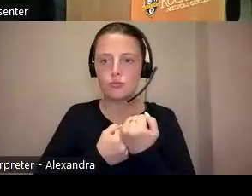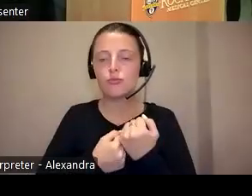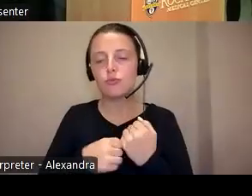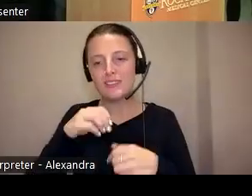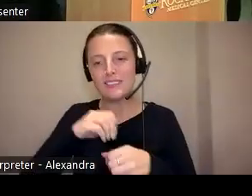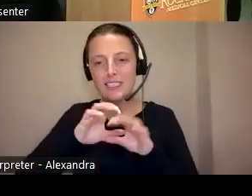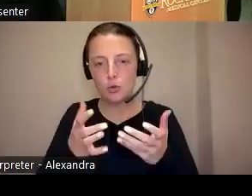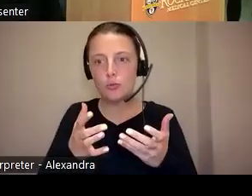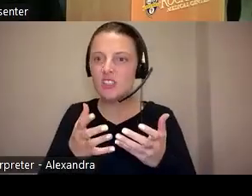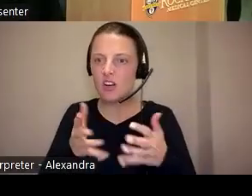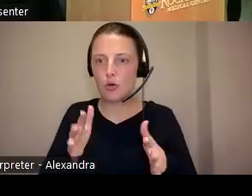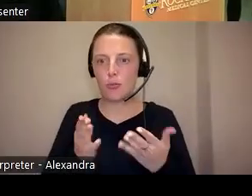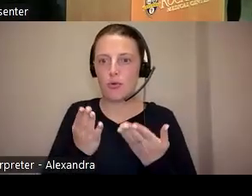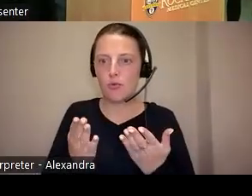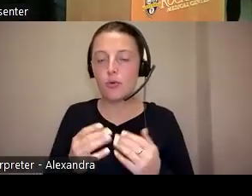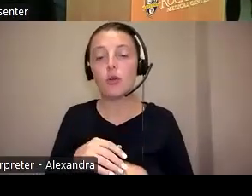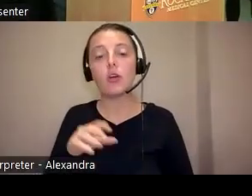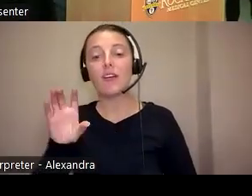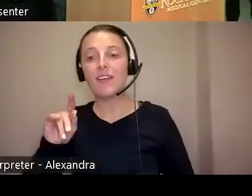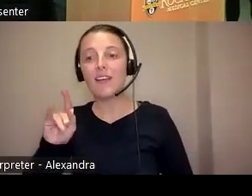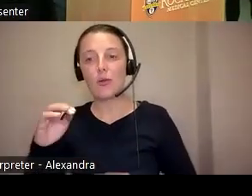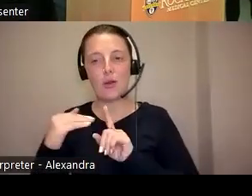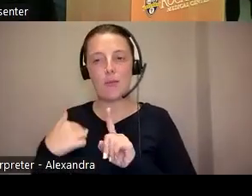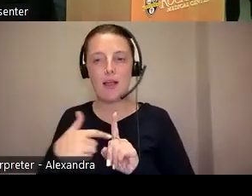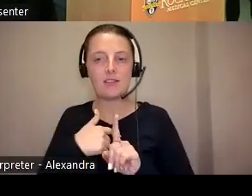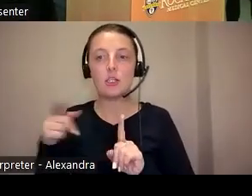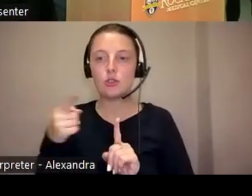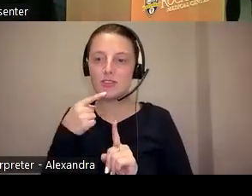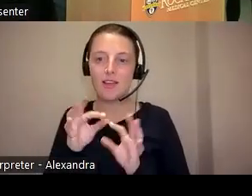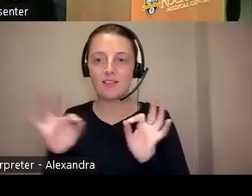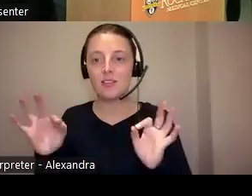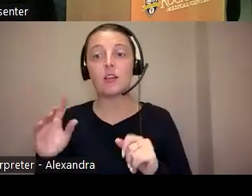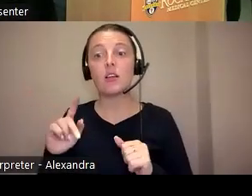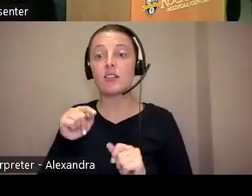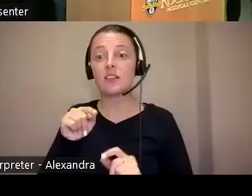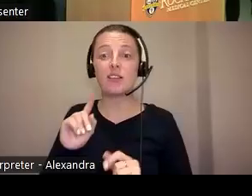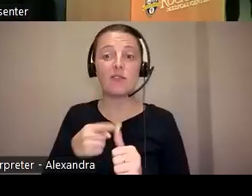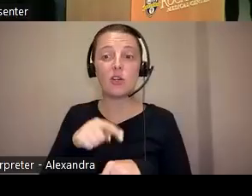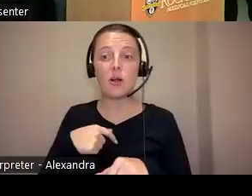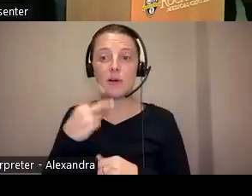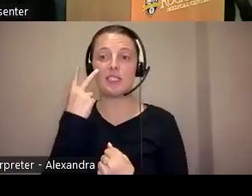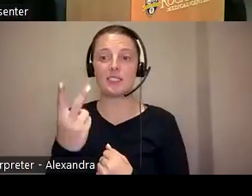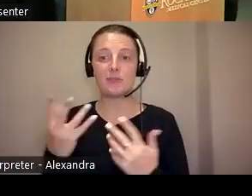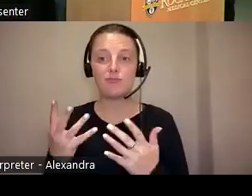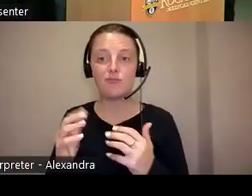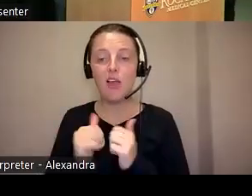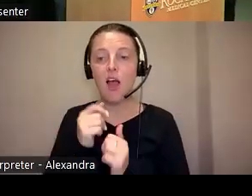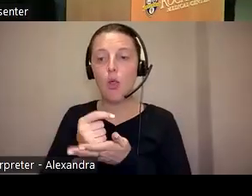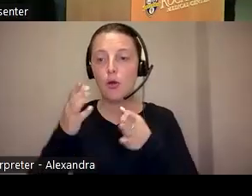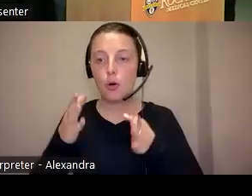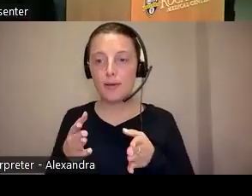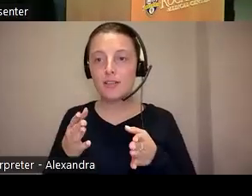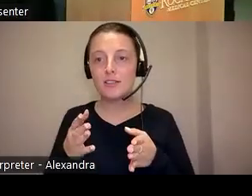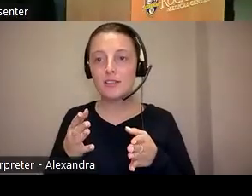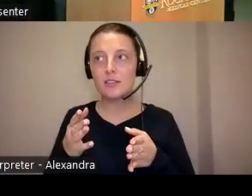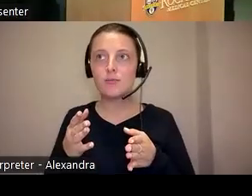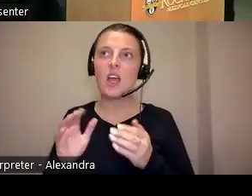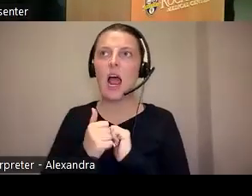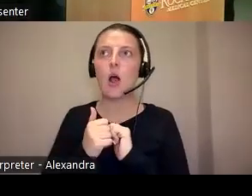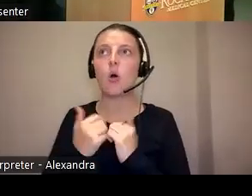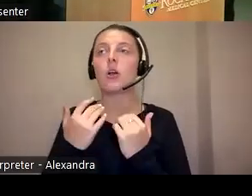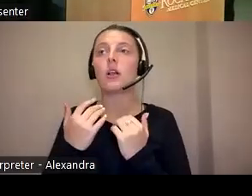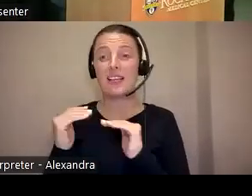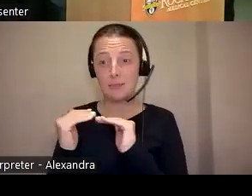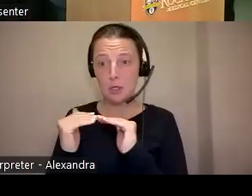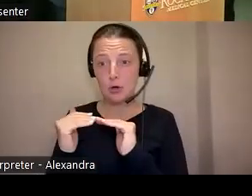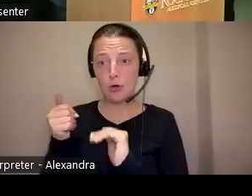she says, "It's it was the first time I've seen how uh a therapist how a peer could provide,